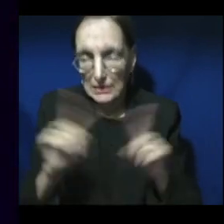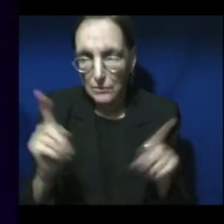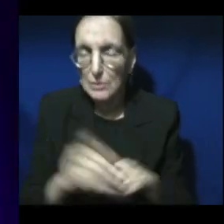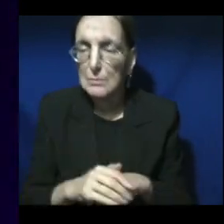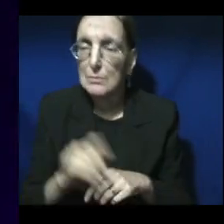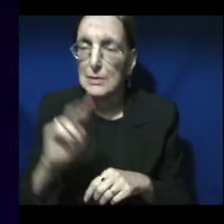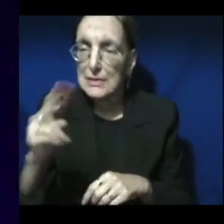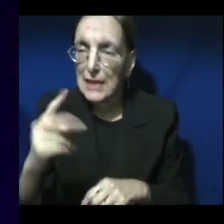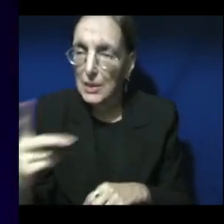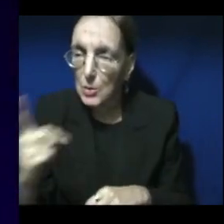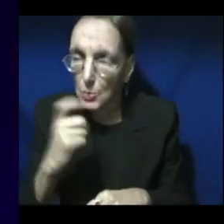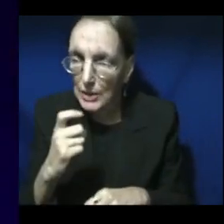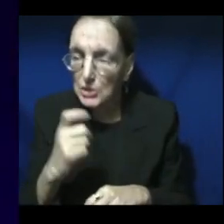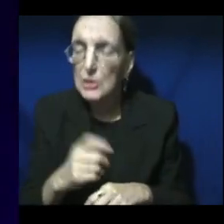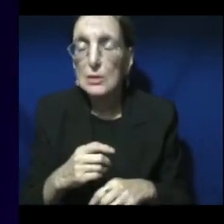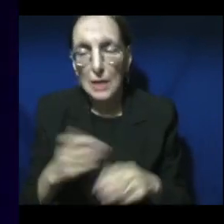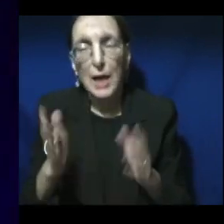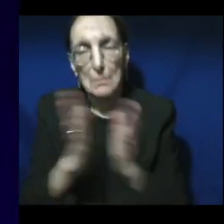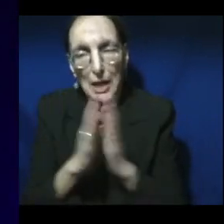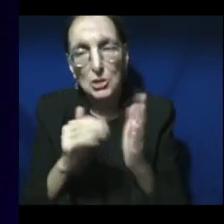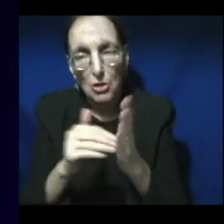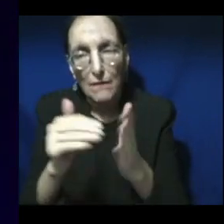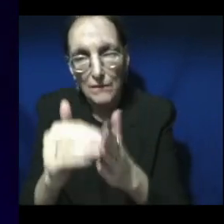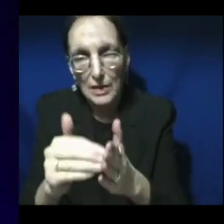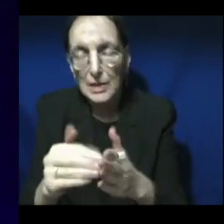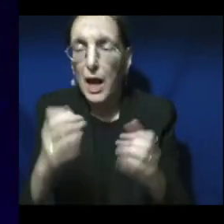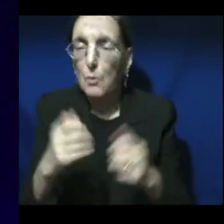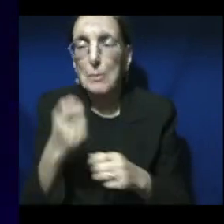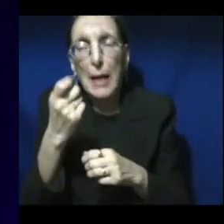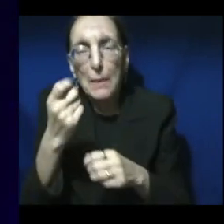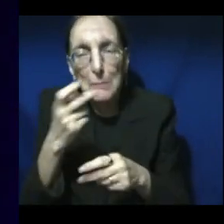and so I want to be a little careful, because sometimes some of these things are correlated,